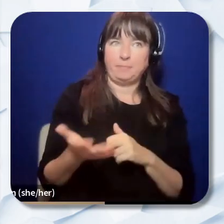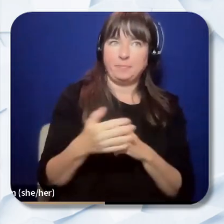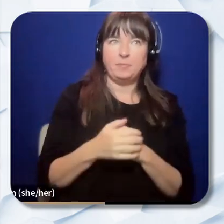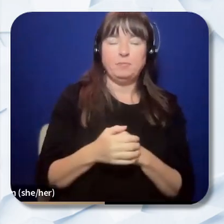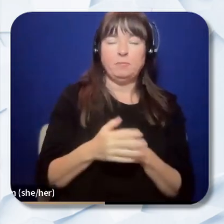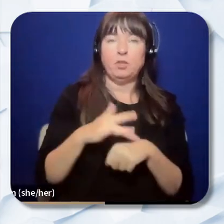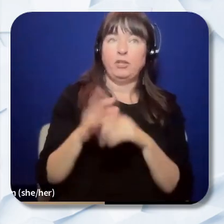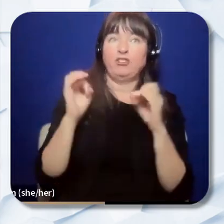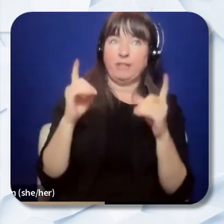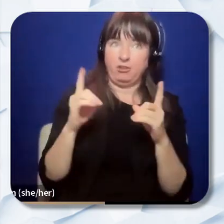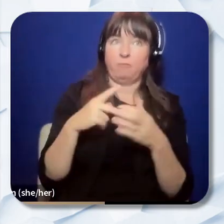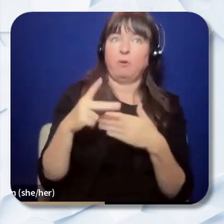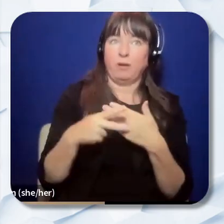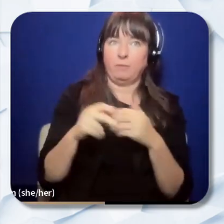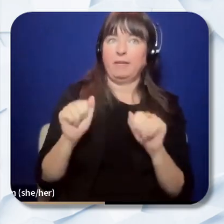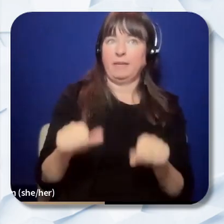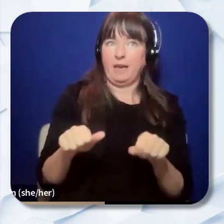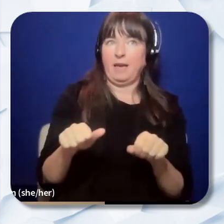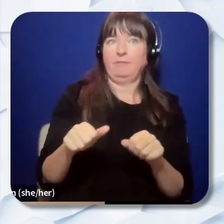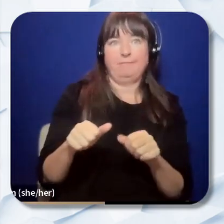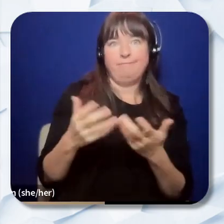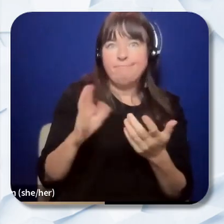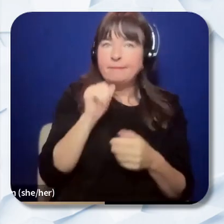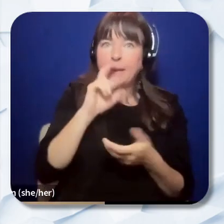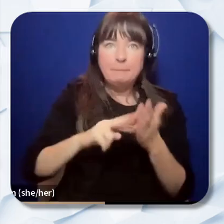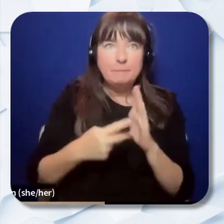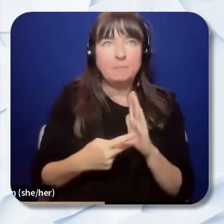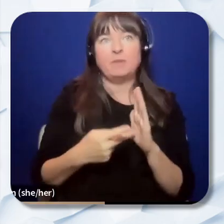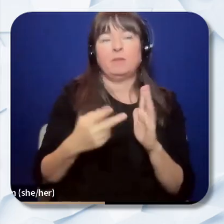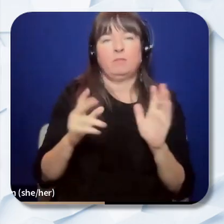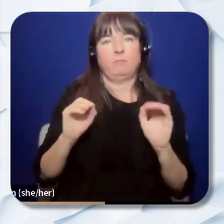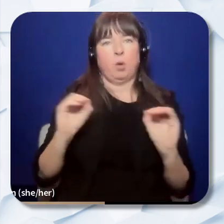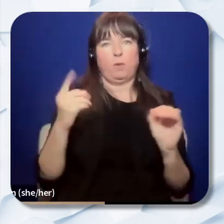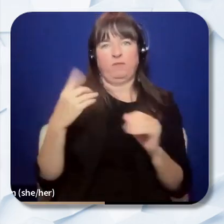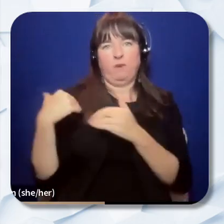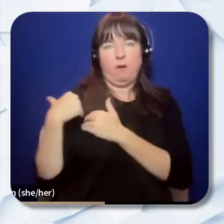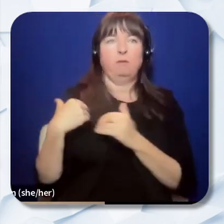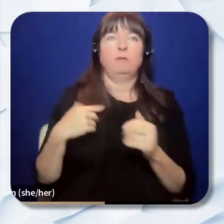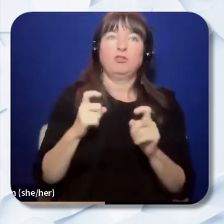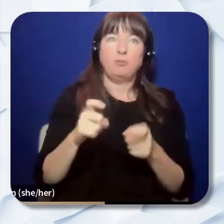Early education programs can inadvertently due to no one's fault contribute to these harmful